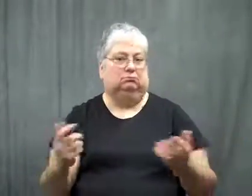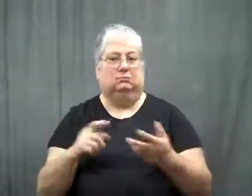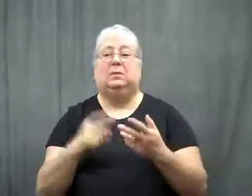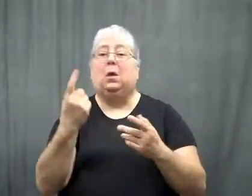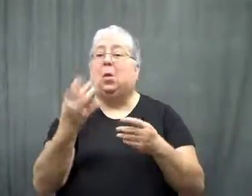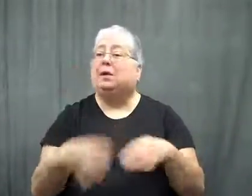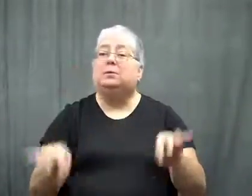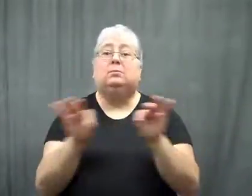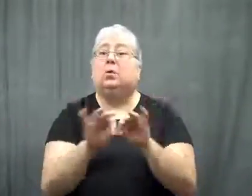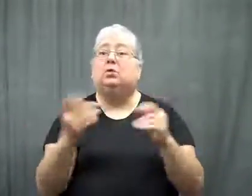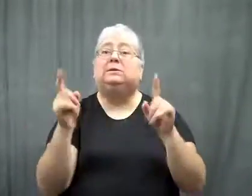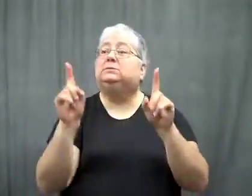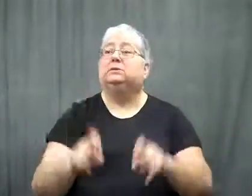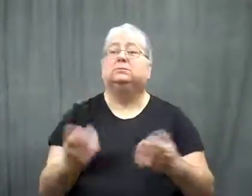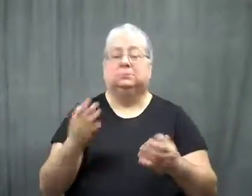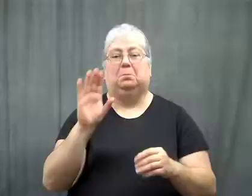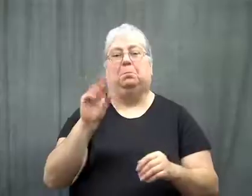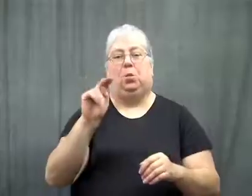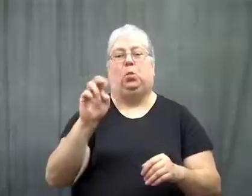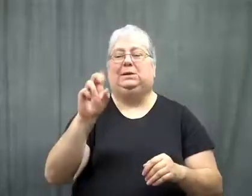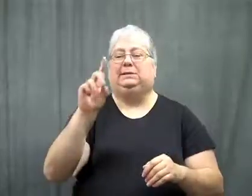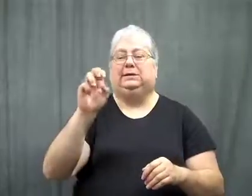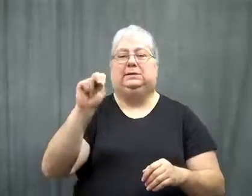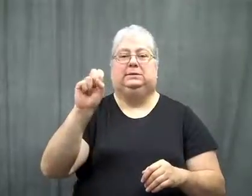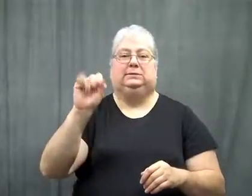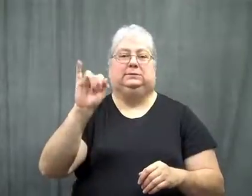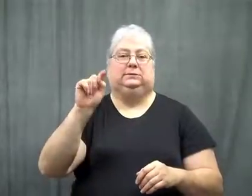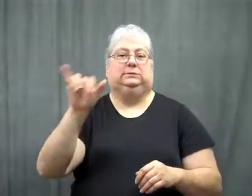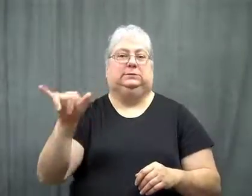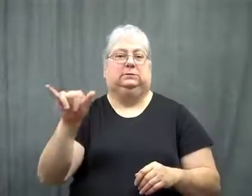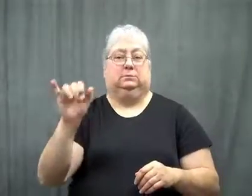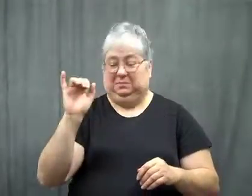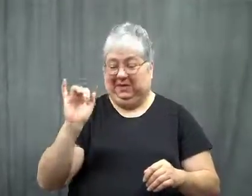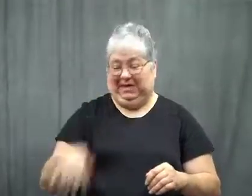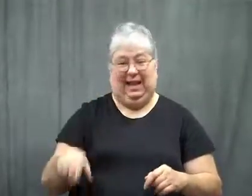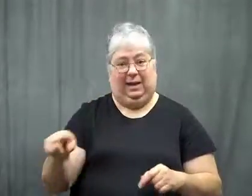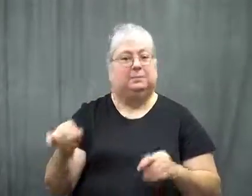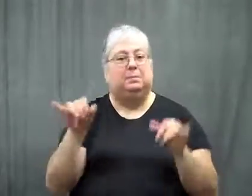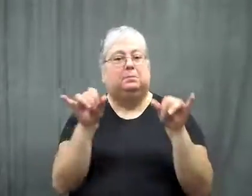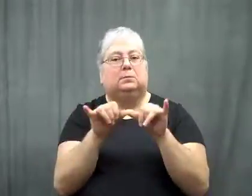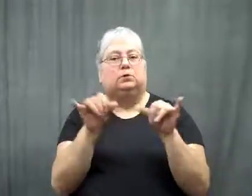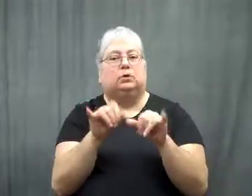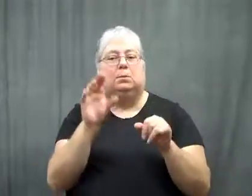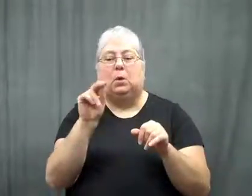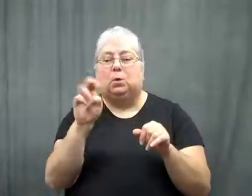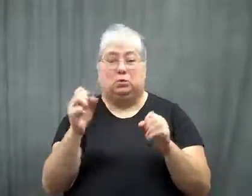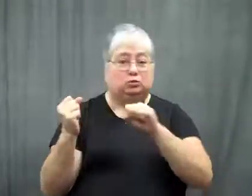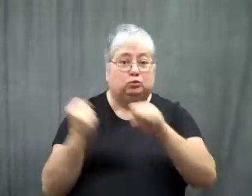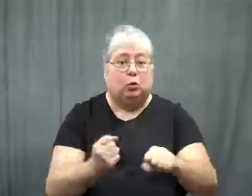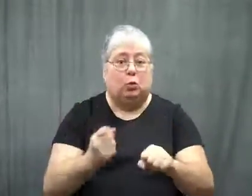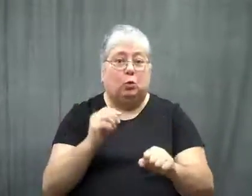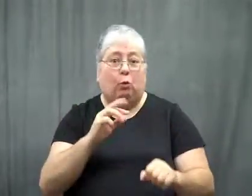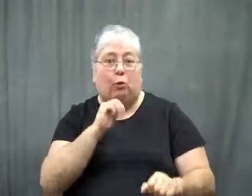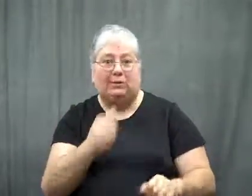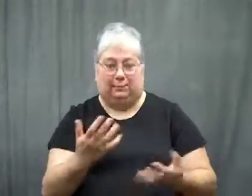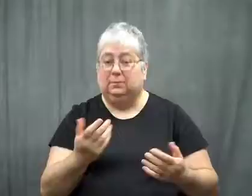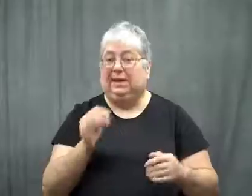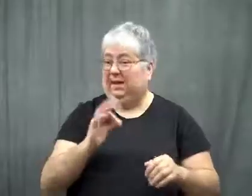An important one is the bone density test. This test measures whether your bones are strong or weak.